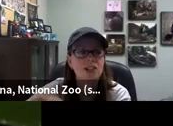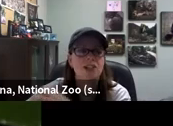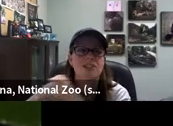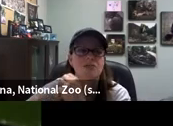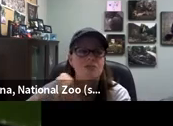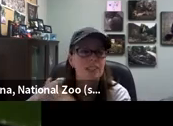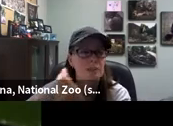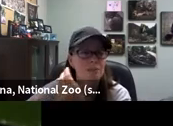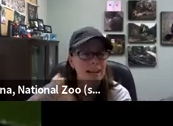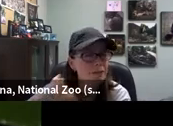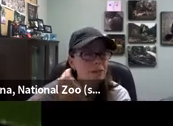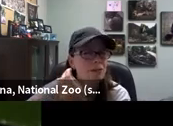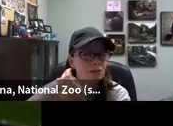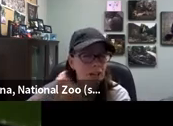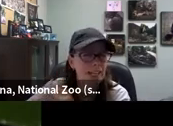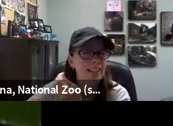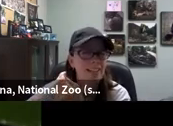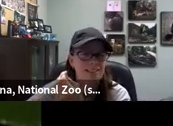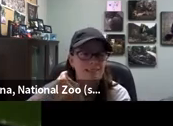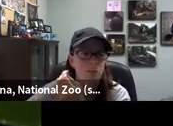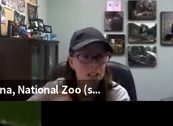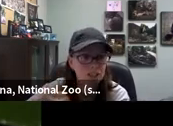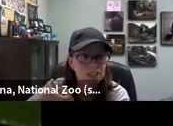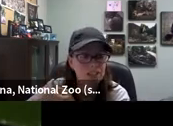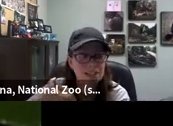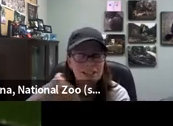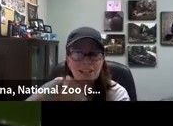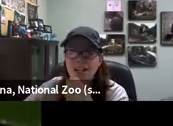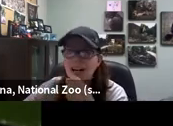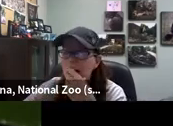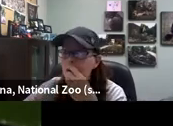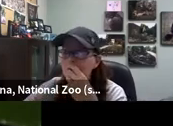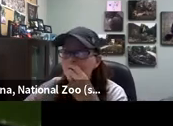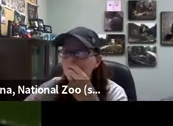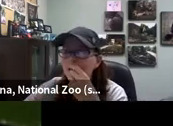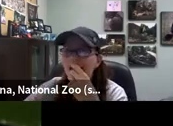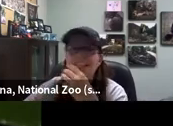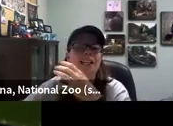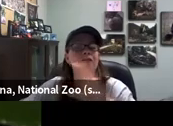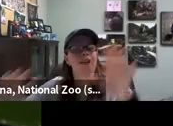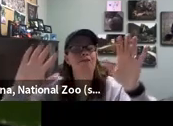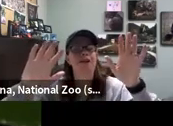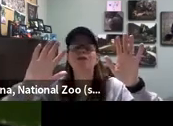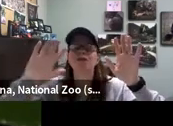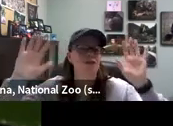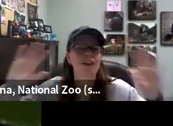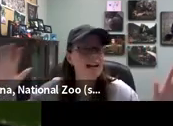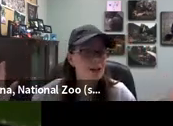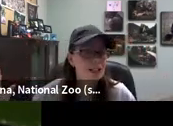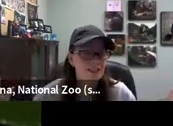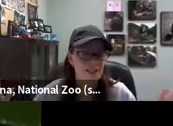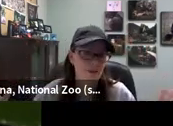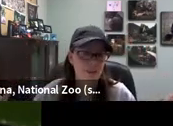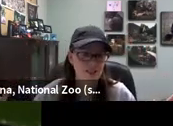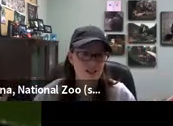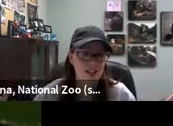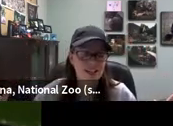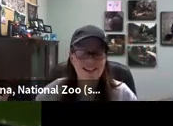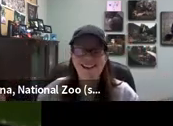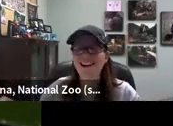causes really painful red welts and then if you survive all of